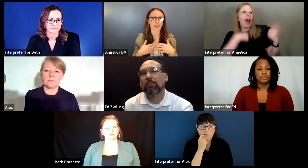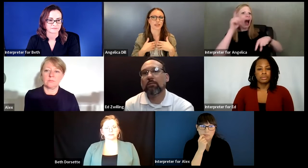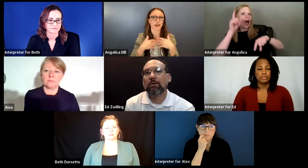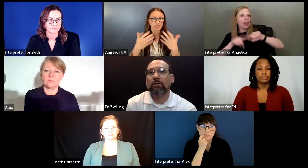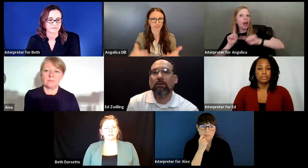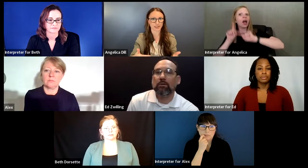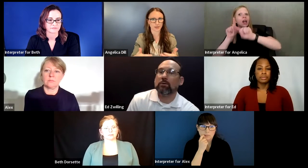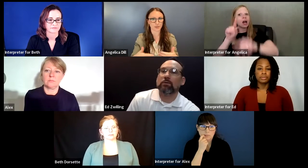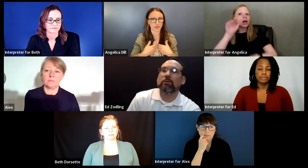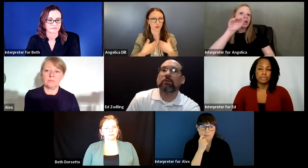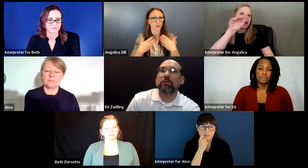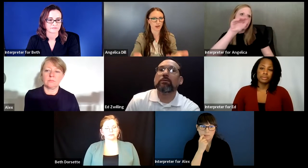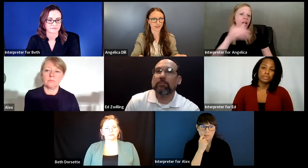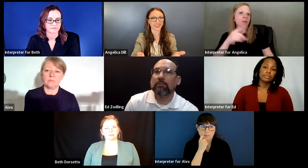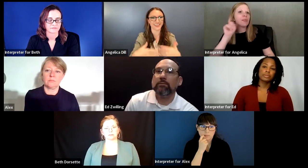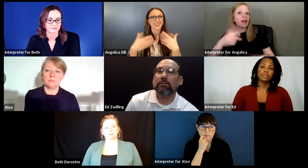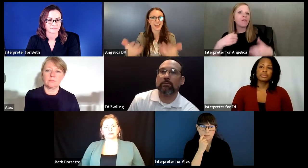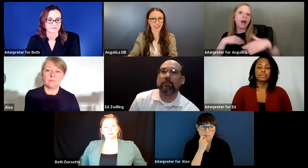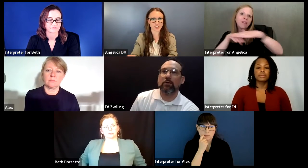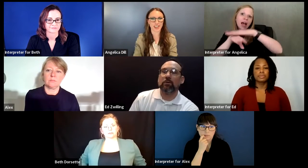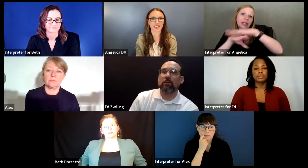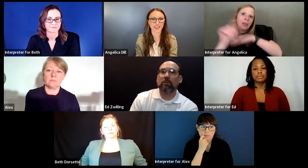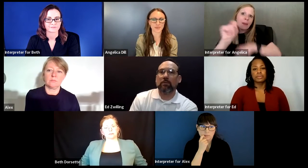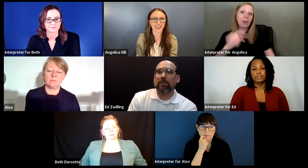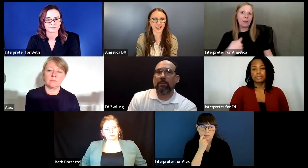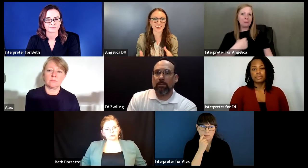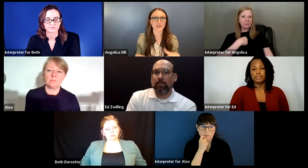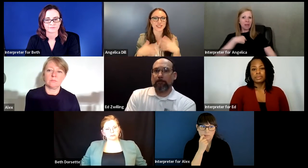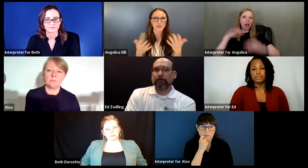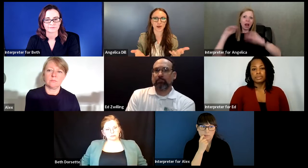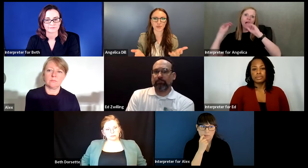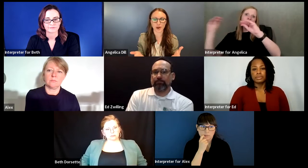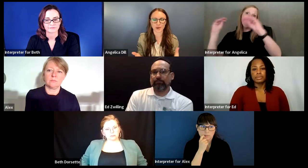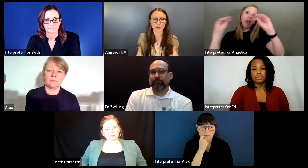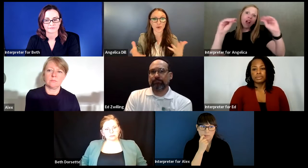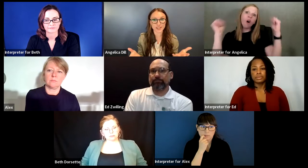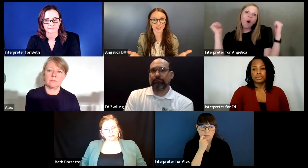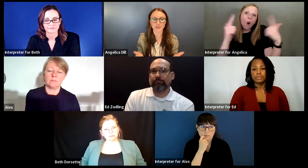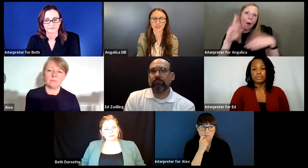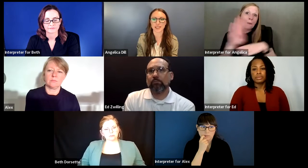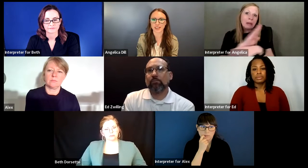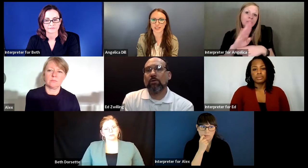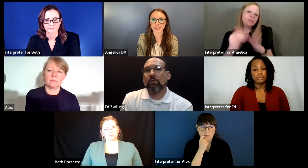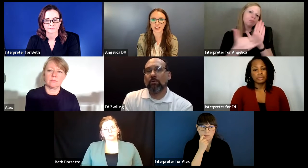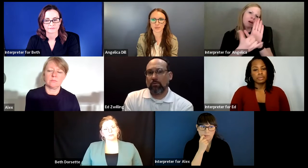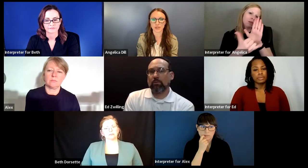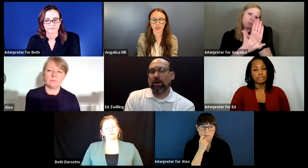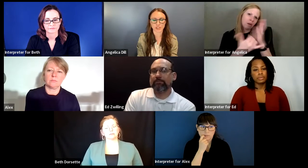I can't constantly be the one educating them. And again, this is part of why we want to do things like this. Right.